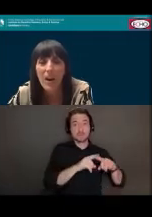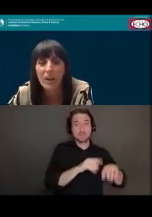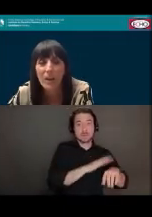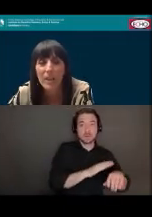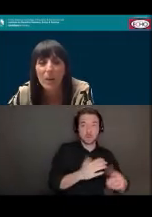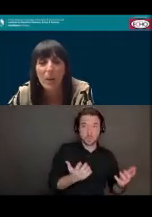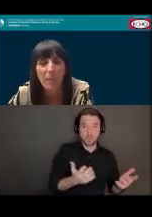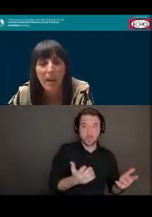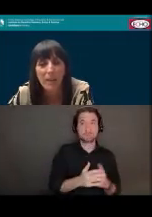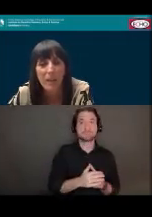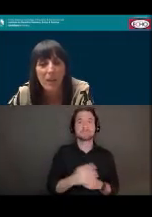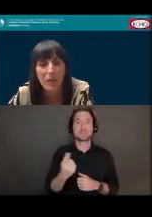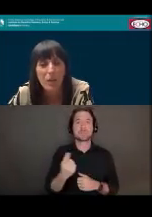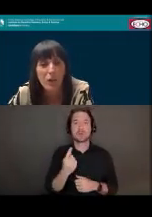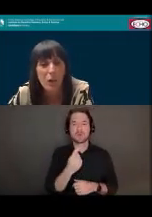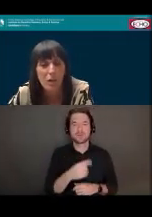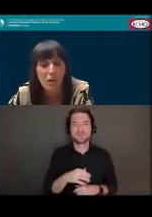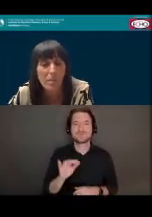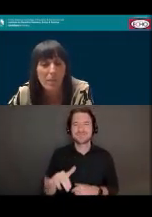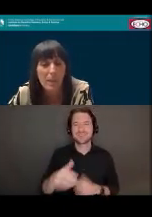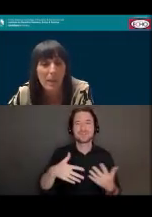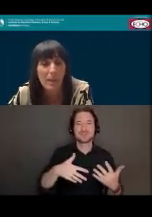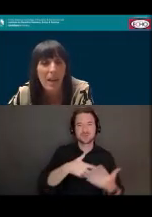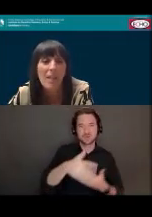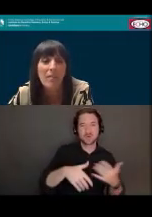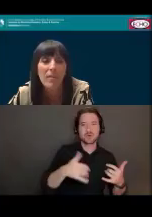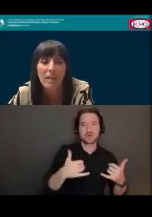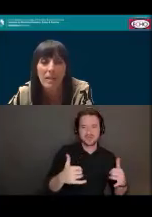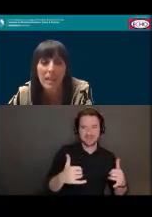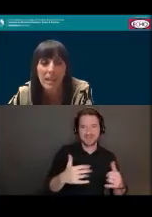always going back to those social play and following the